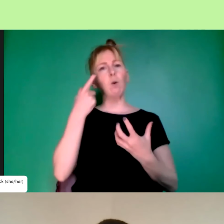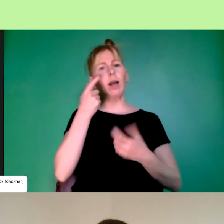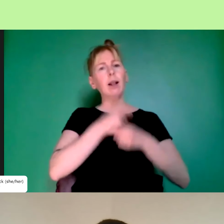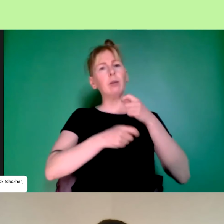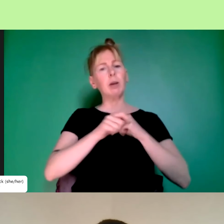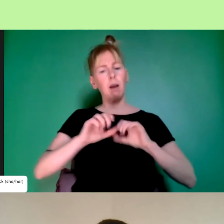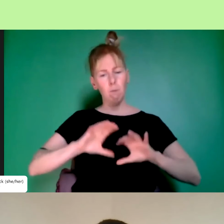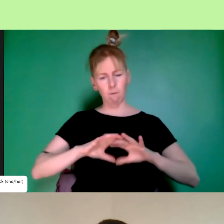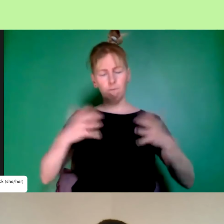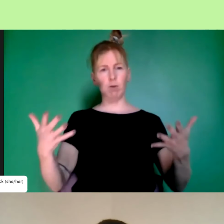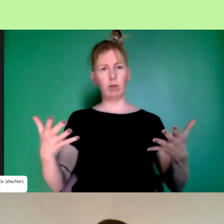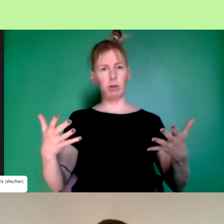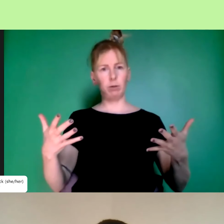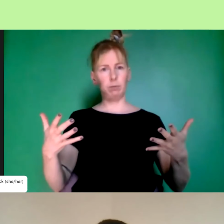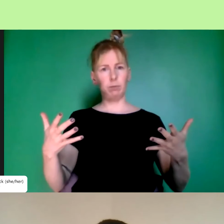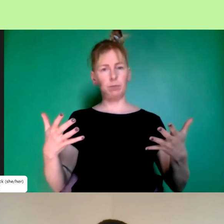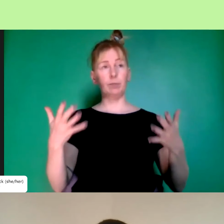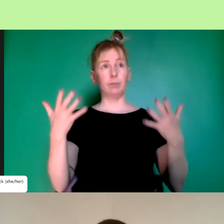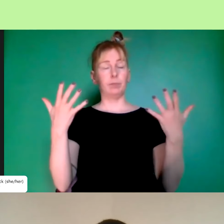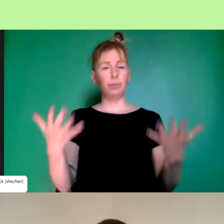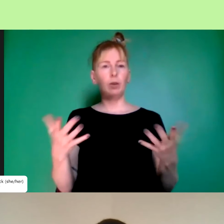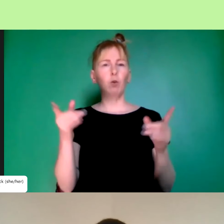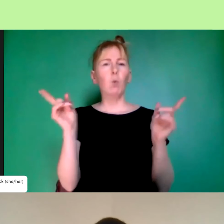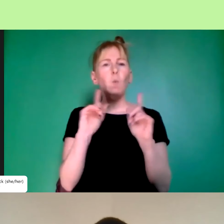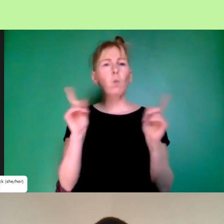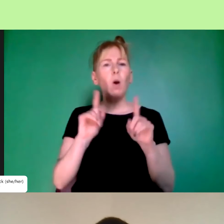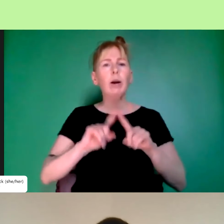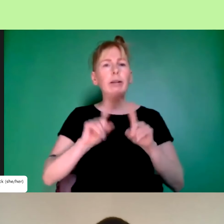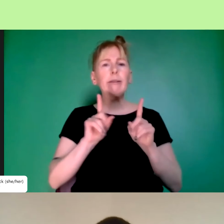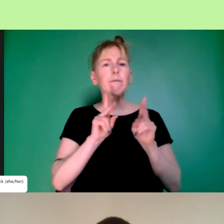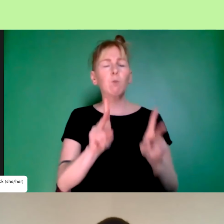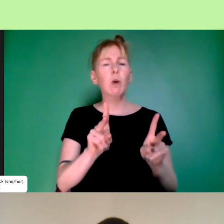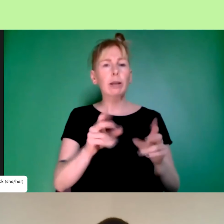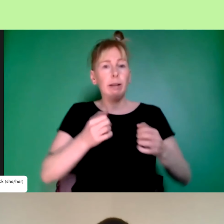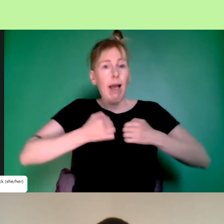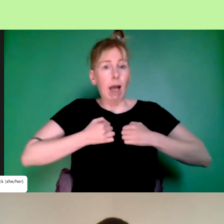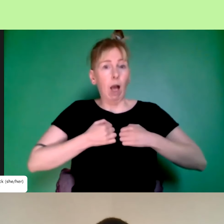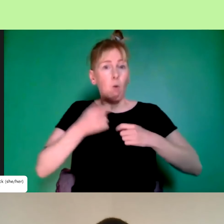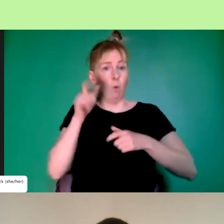since the moment we were colonised, right? How have our people been in this process